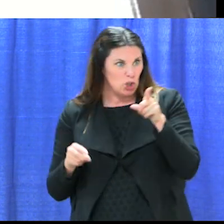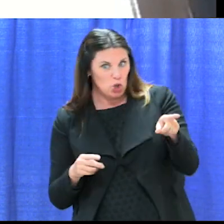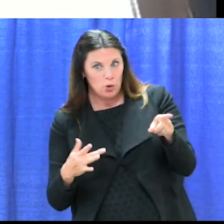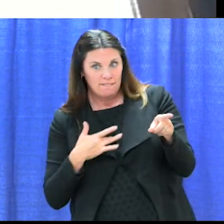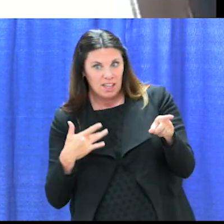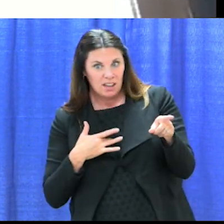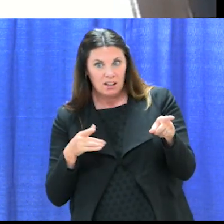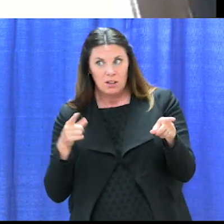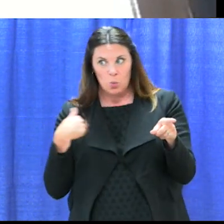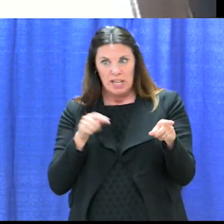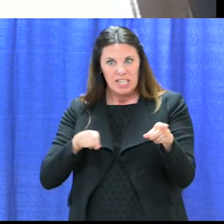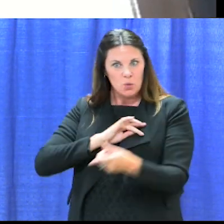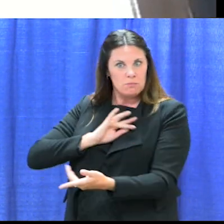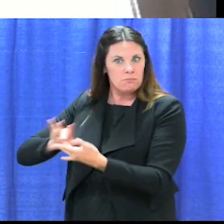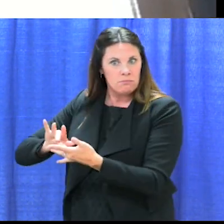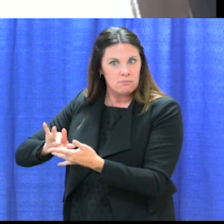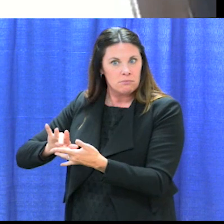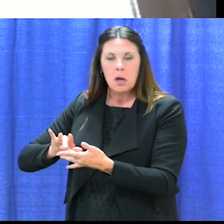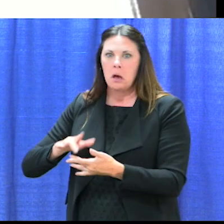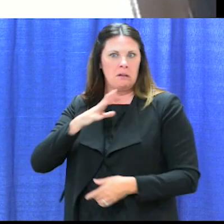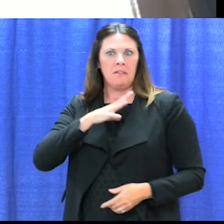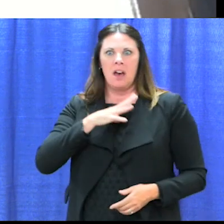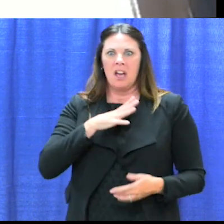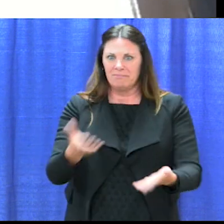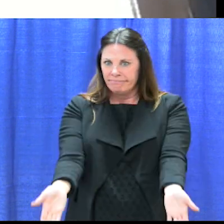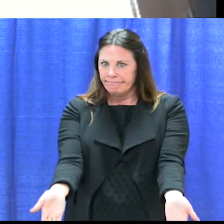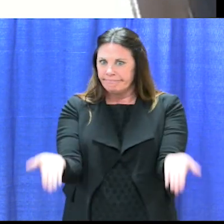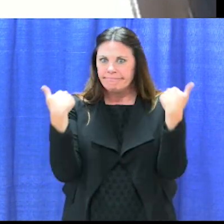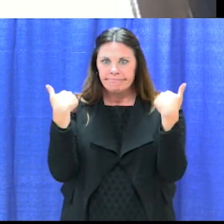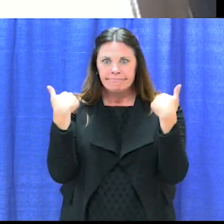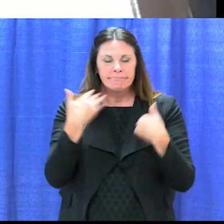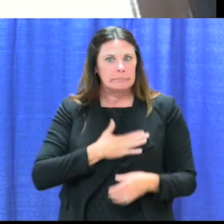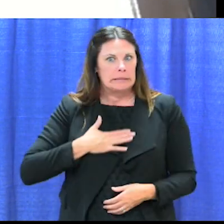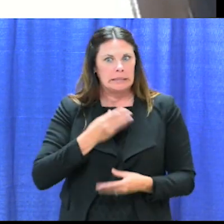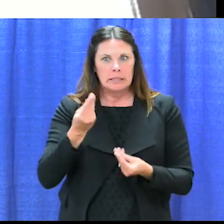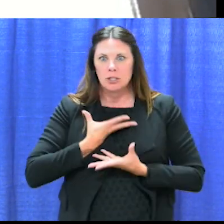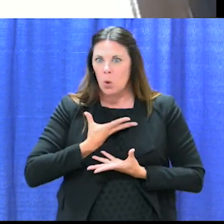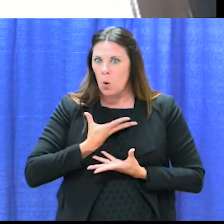in closer touch with I would definitely encourage you to let us know.